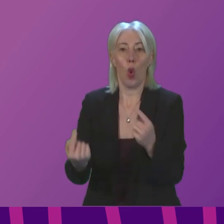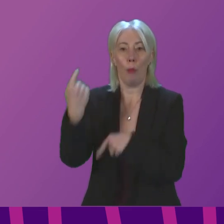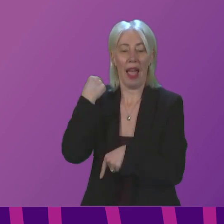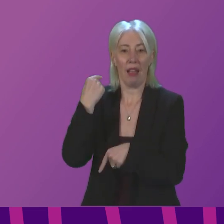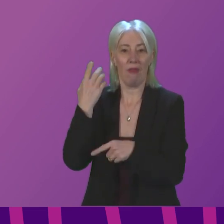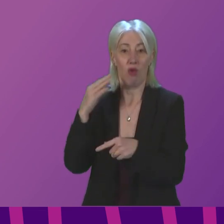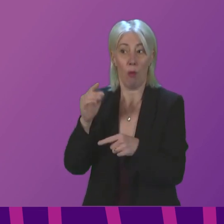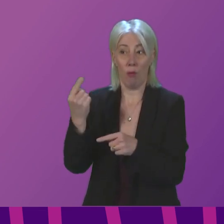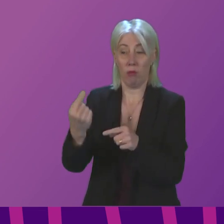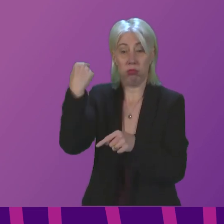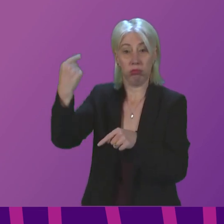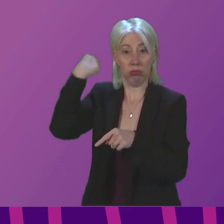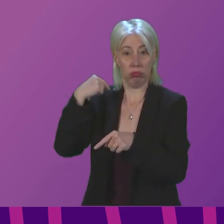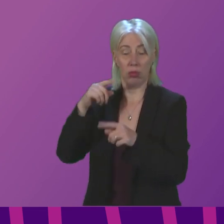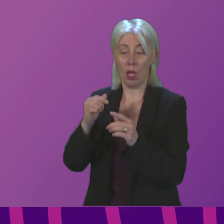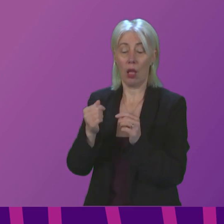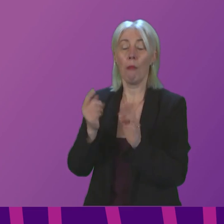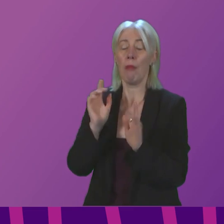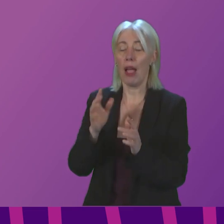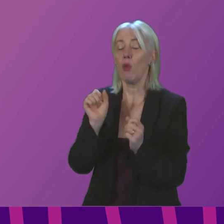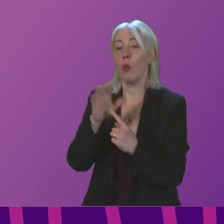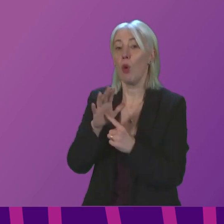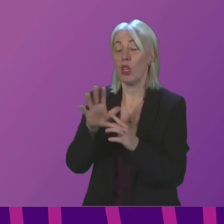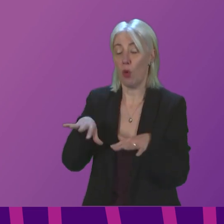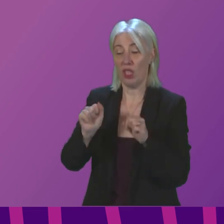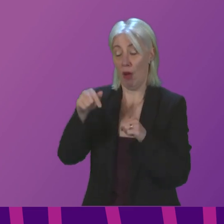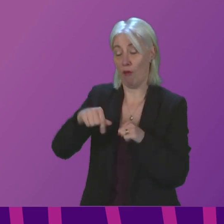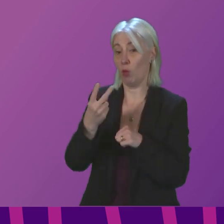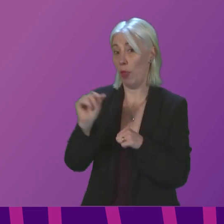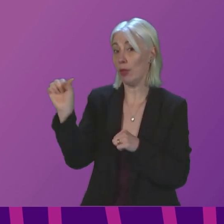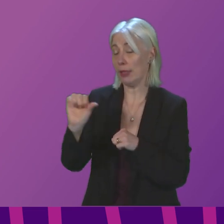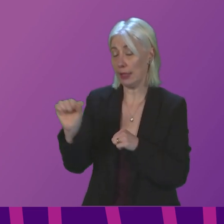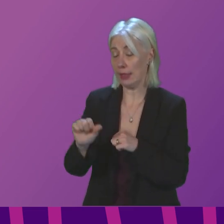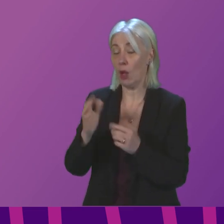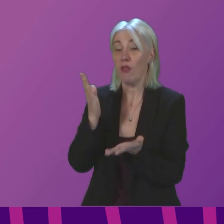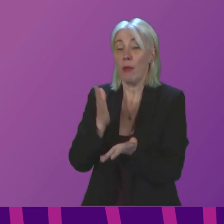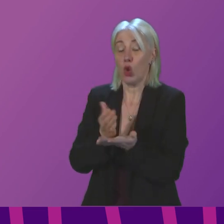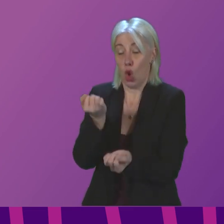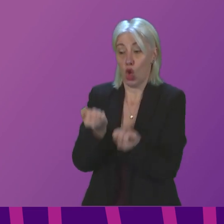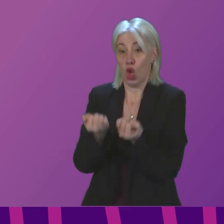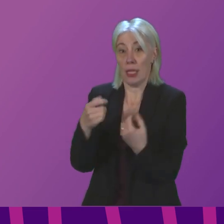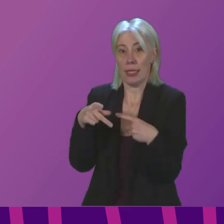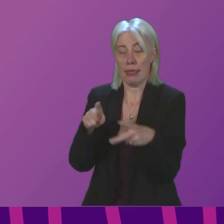an important move to make. We will continue to ensure that our justice system protects